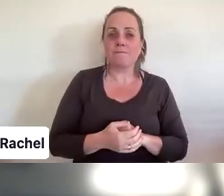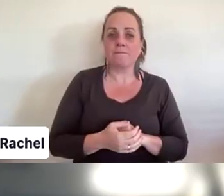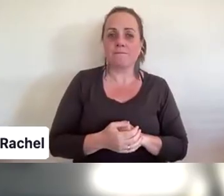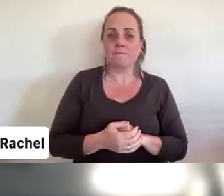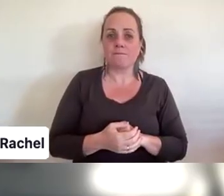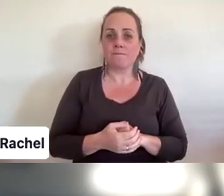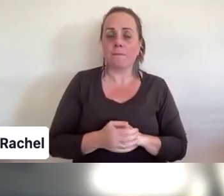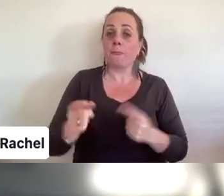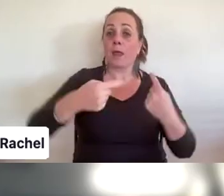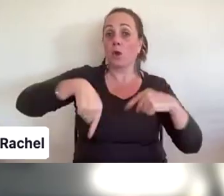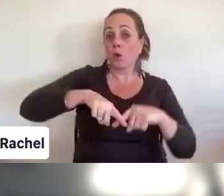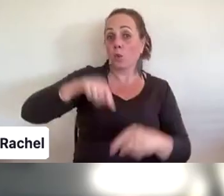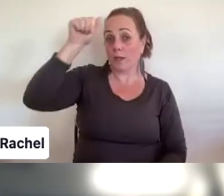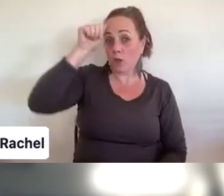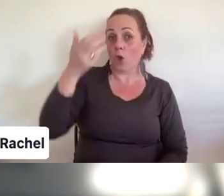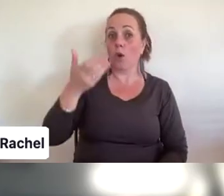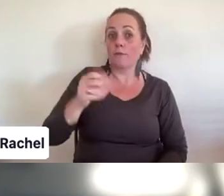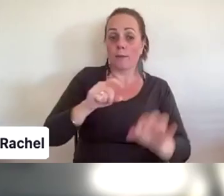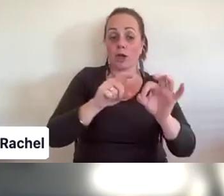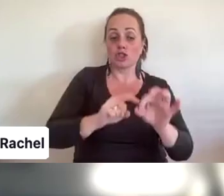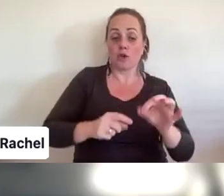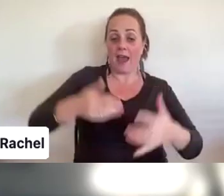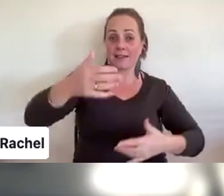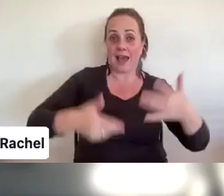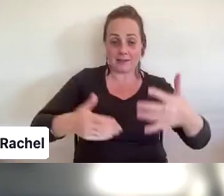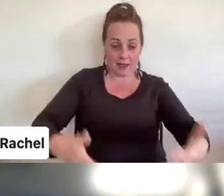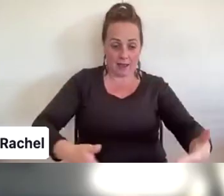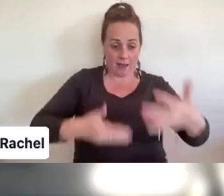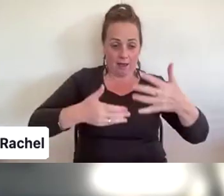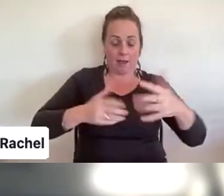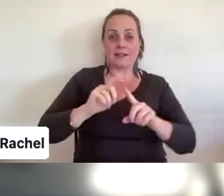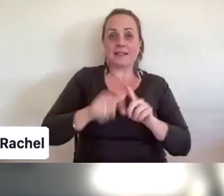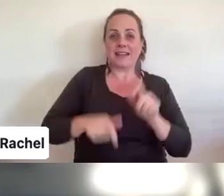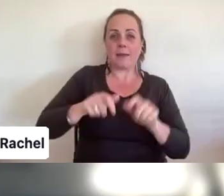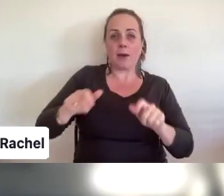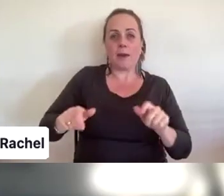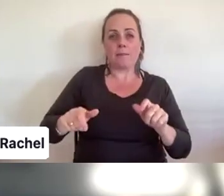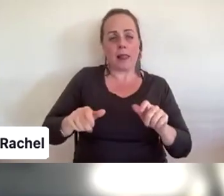We do know from survey data that disabled people report voting at similar rates to non disabled